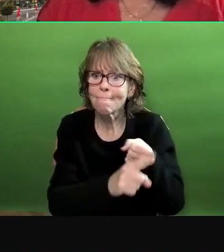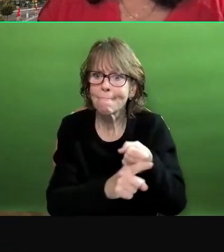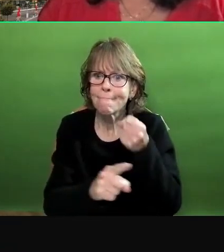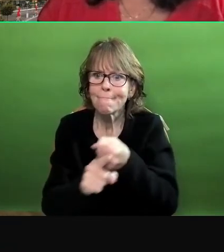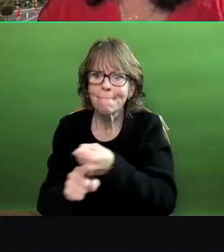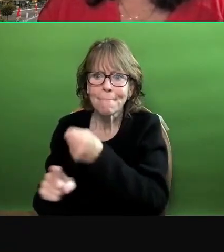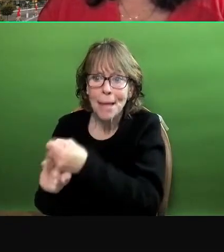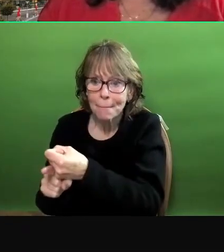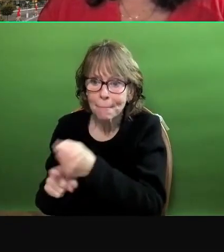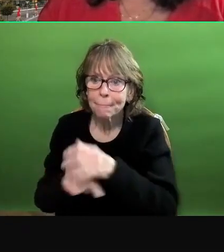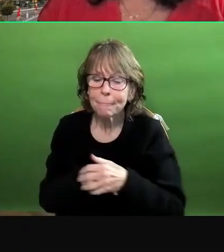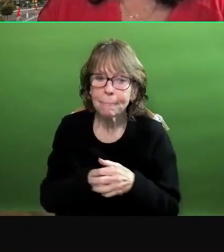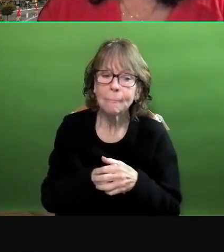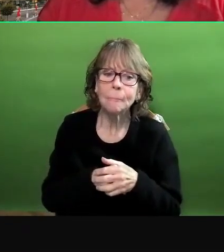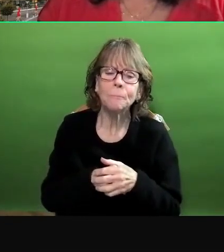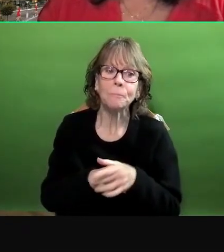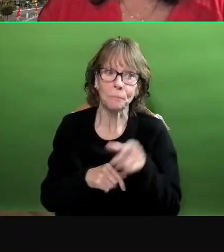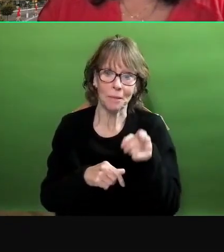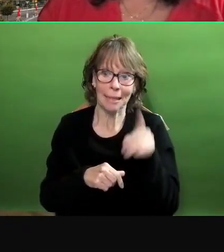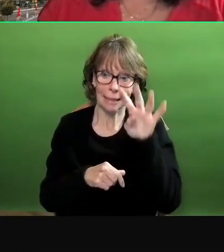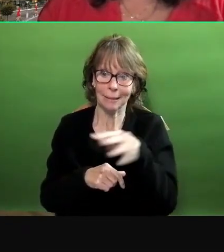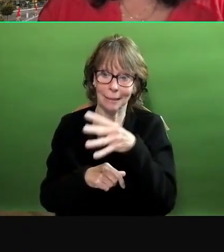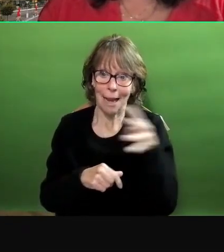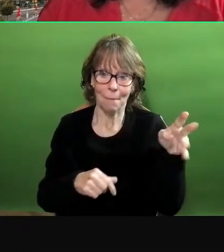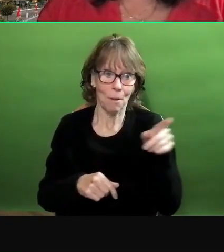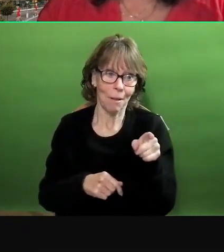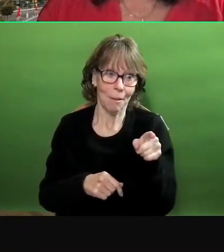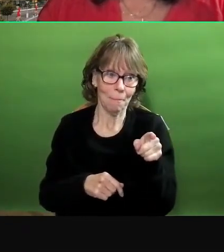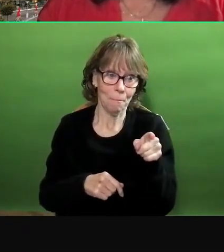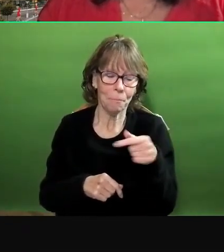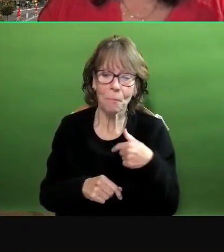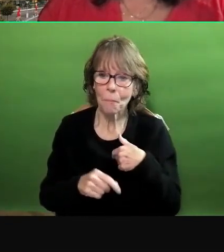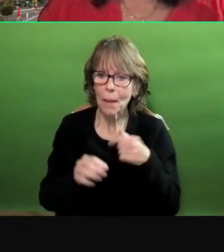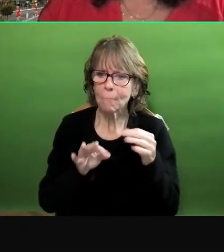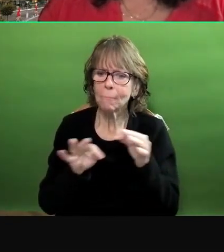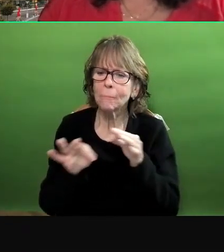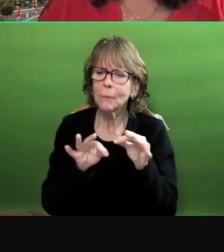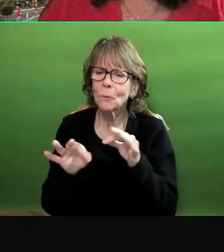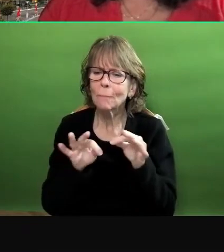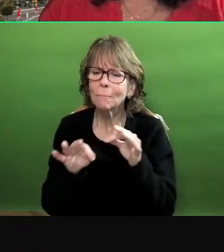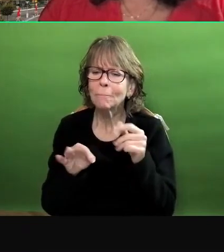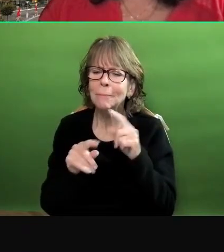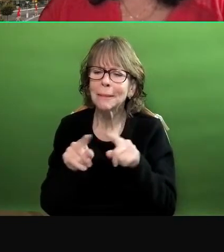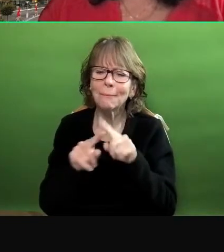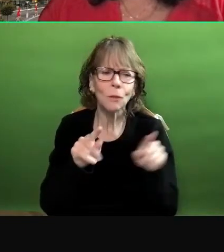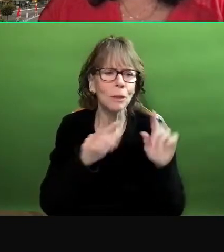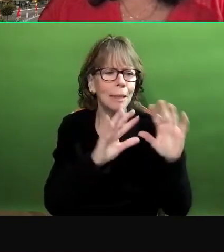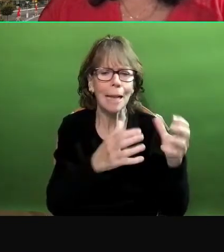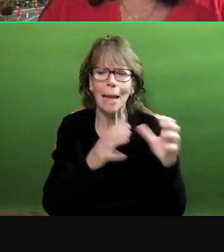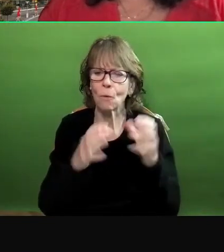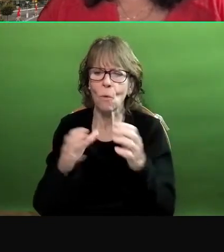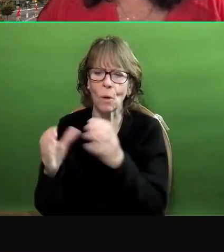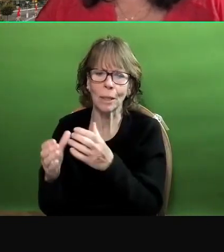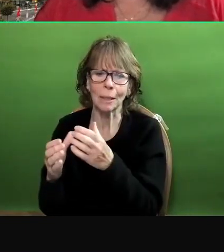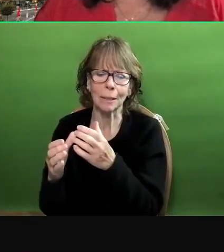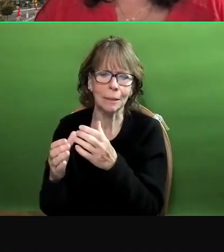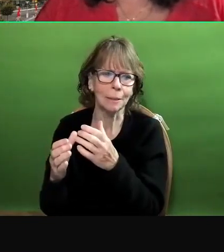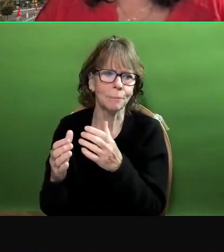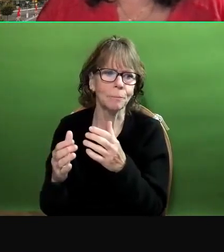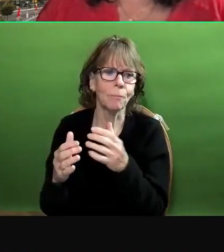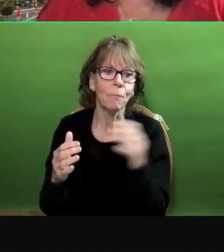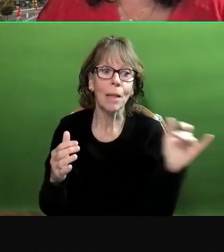I just have this table in which I am describing some categories of the goals of caregiving and